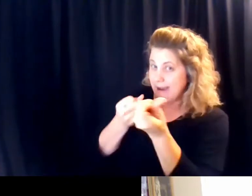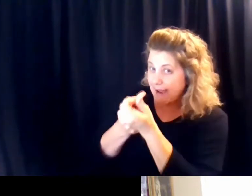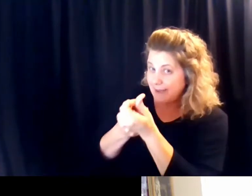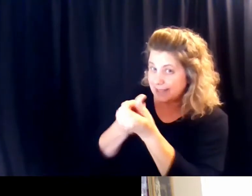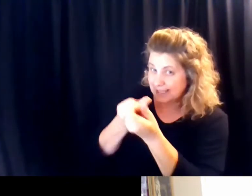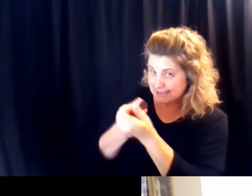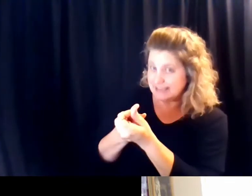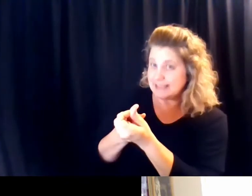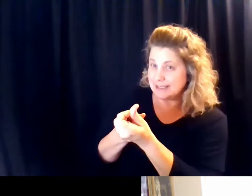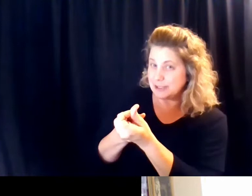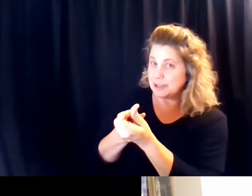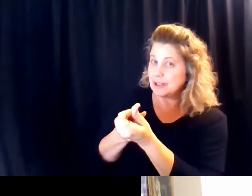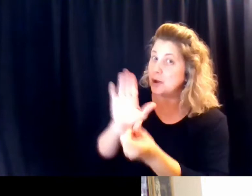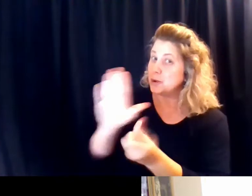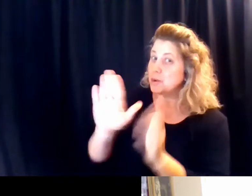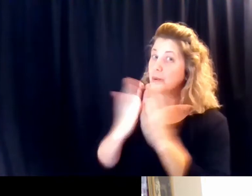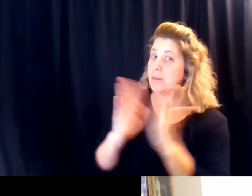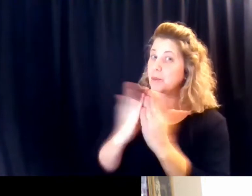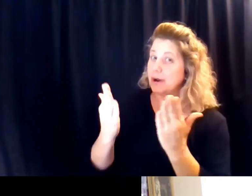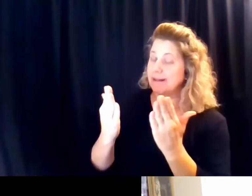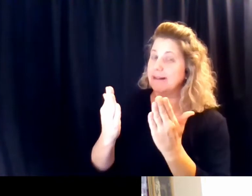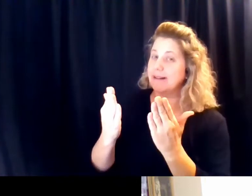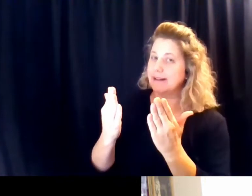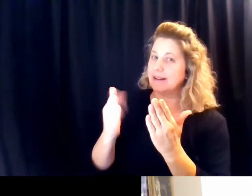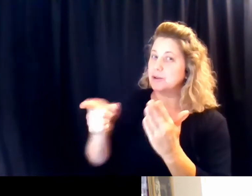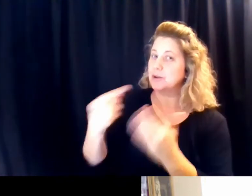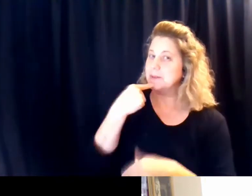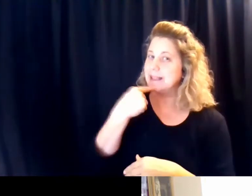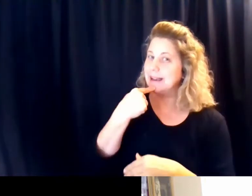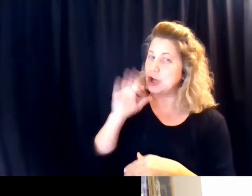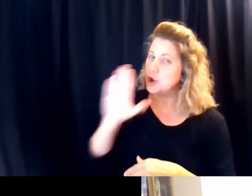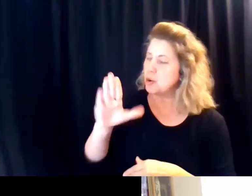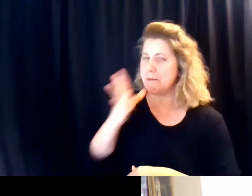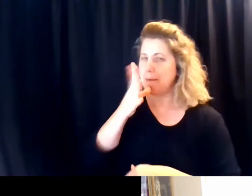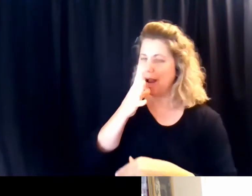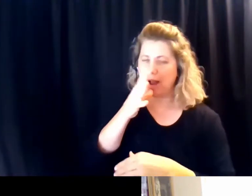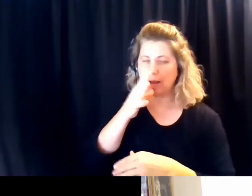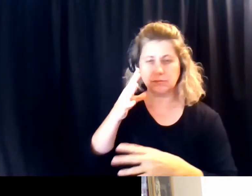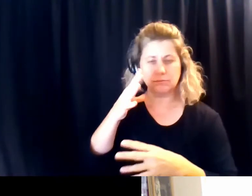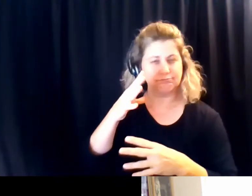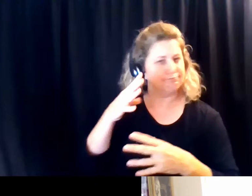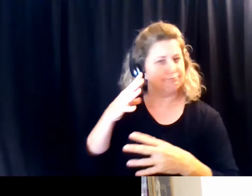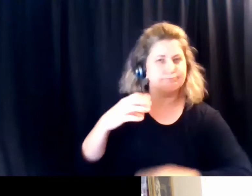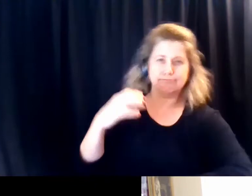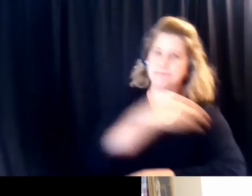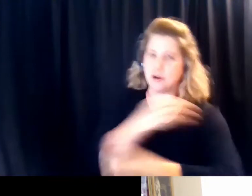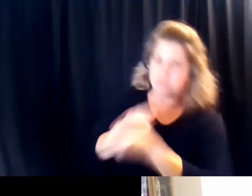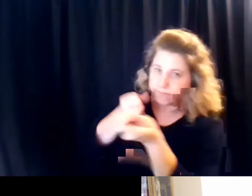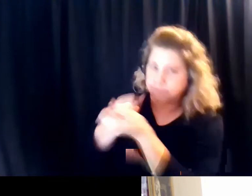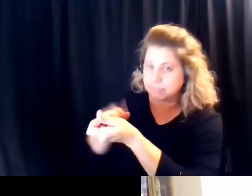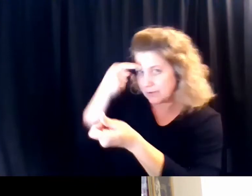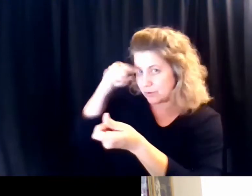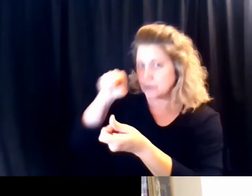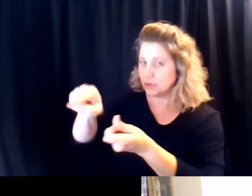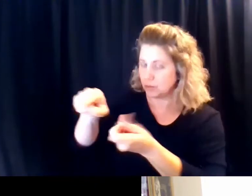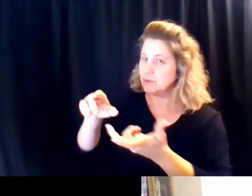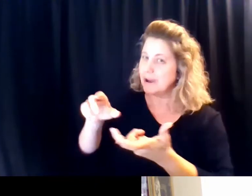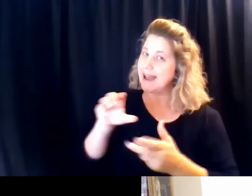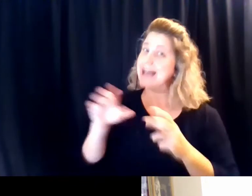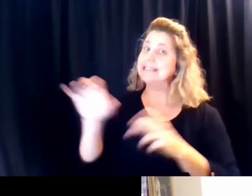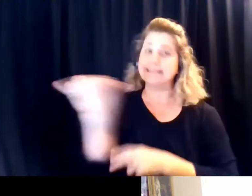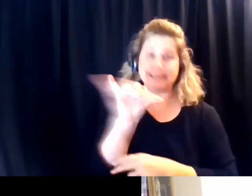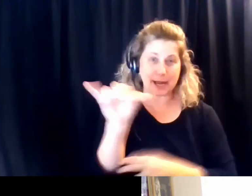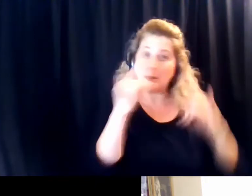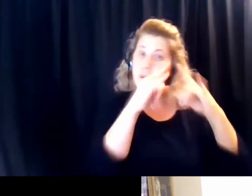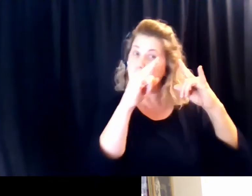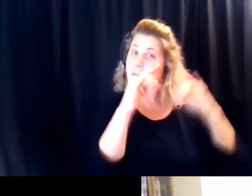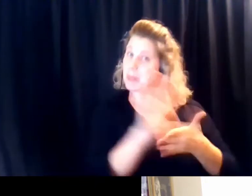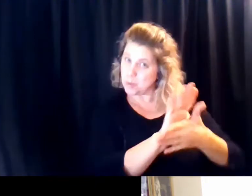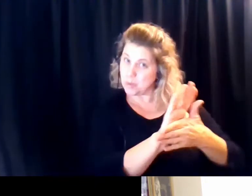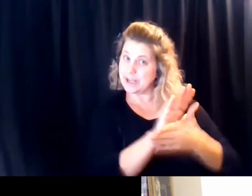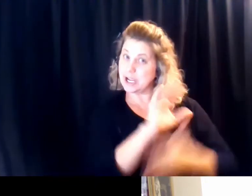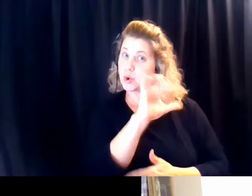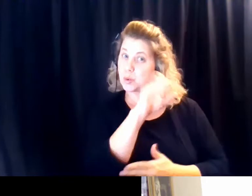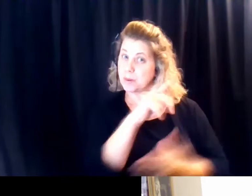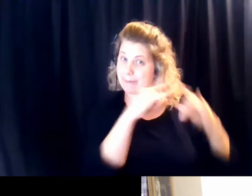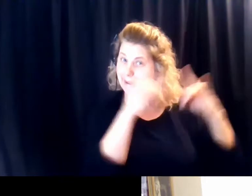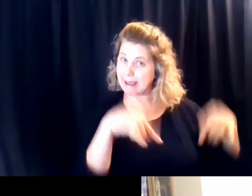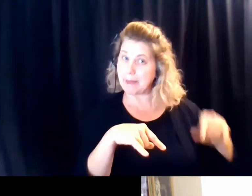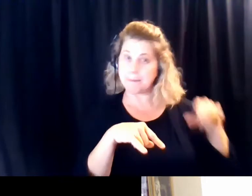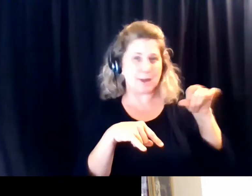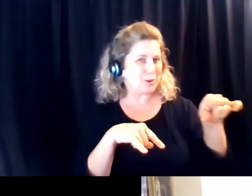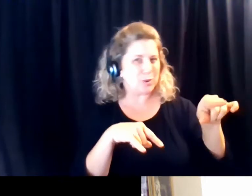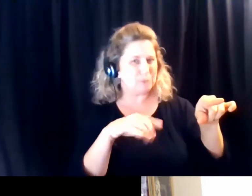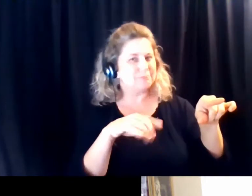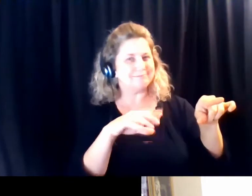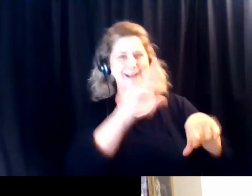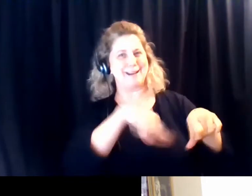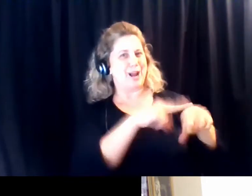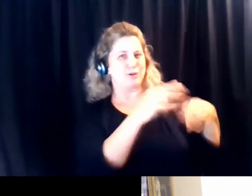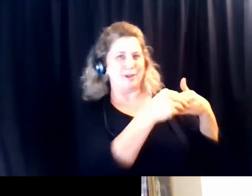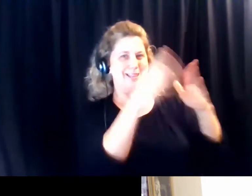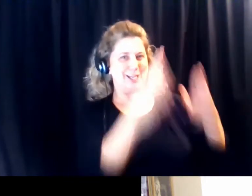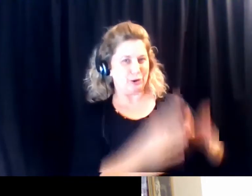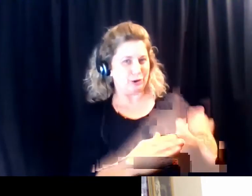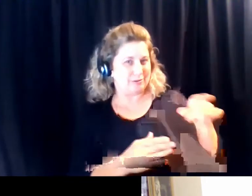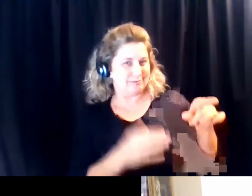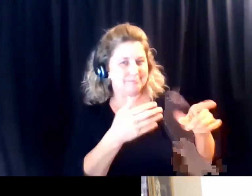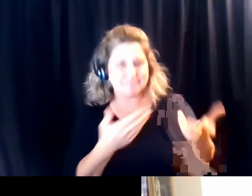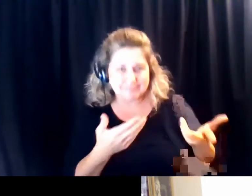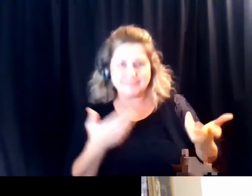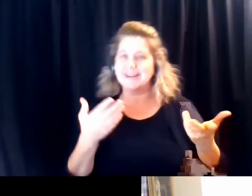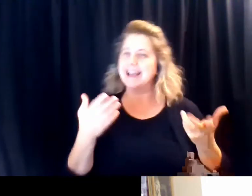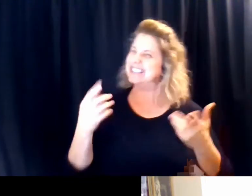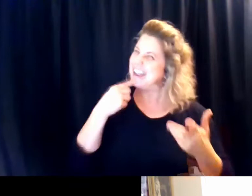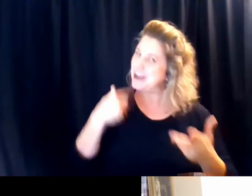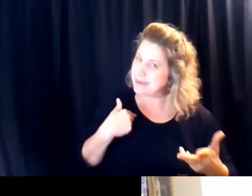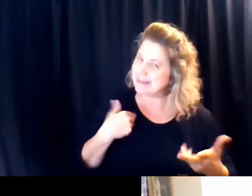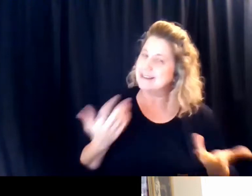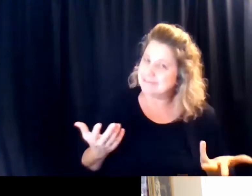Amy Knopf: That is on Netflix and it features part of Judy humans advocacy and hopefully we can have a conversation with Judy about her participation during that time. Oh, and I'm so happy here is duty.